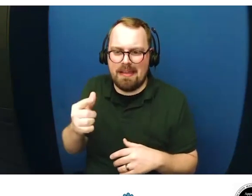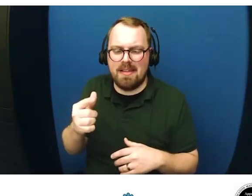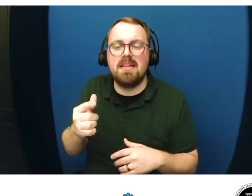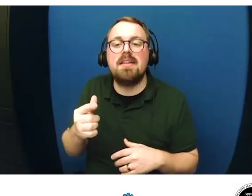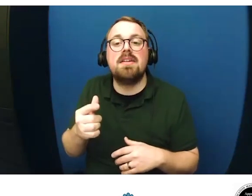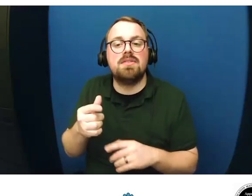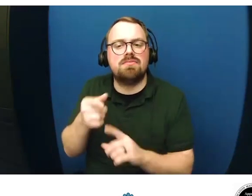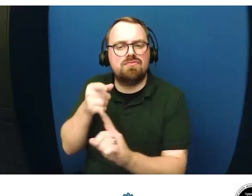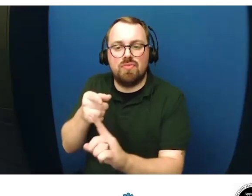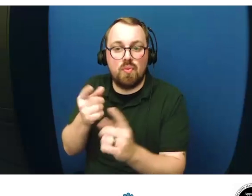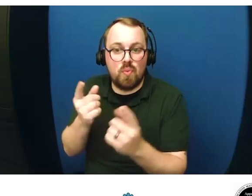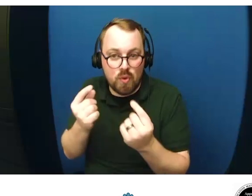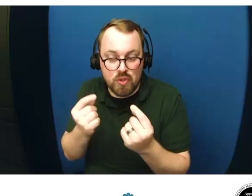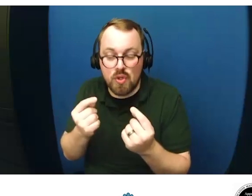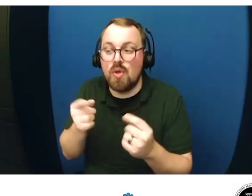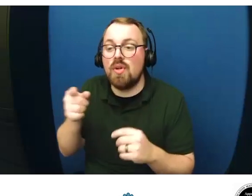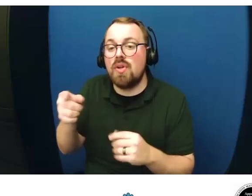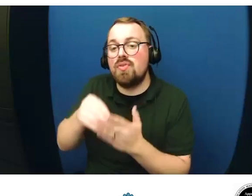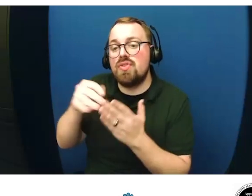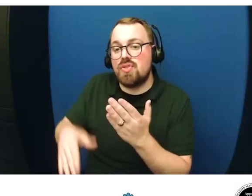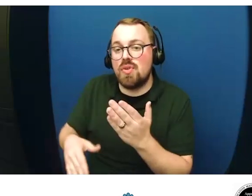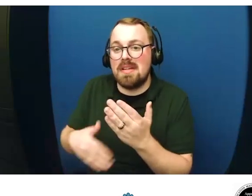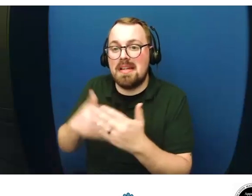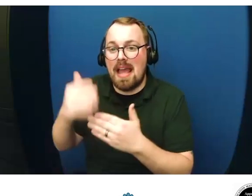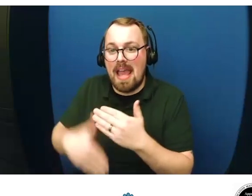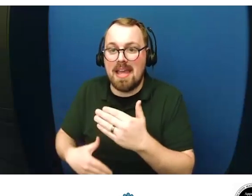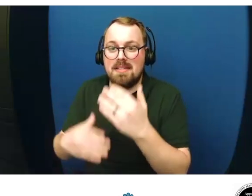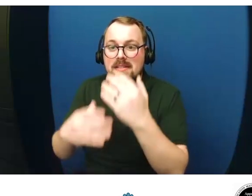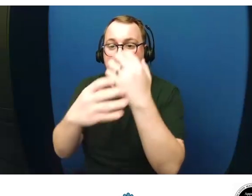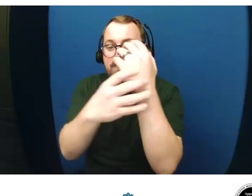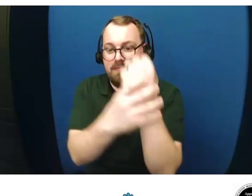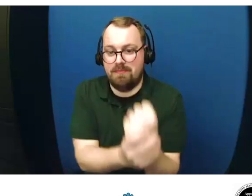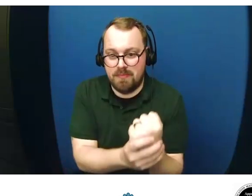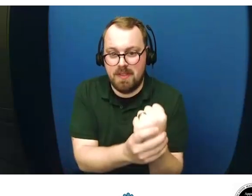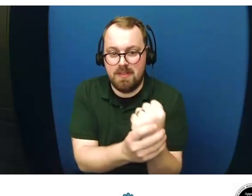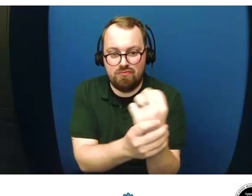that's where the student places their hands on the signer's wrist